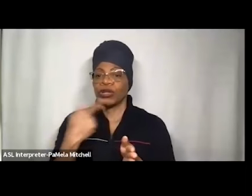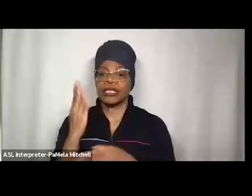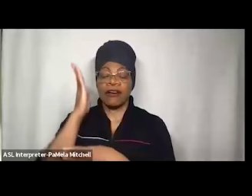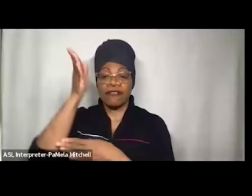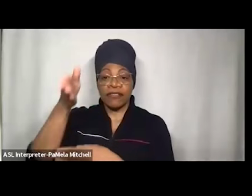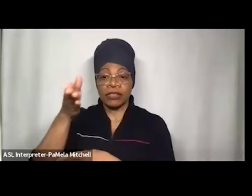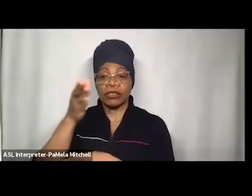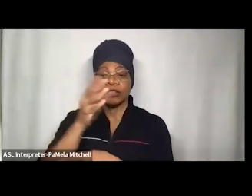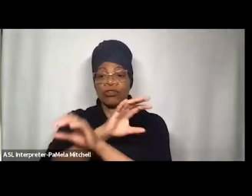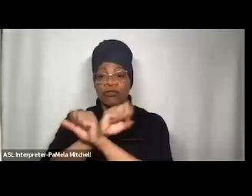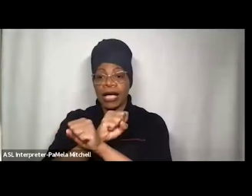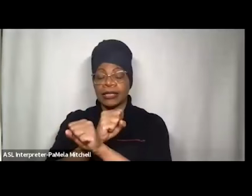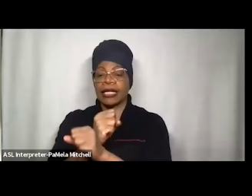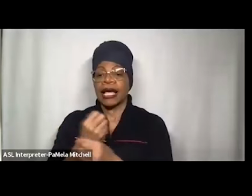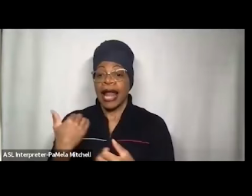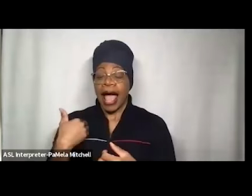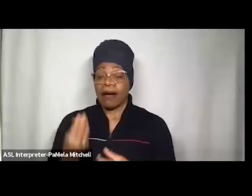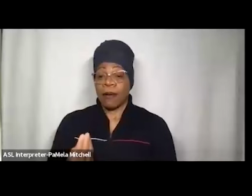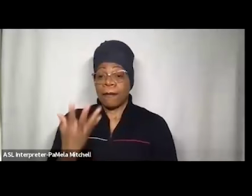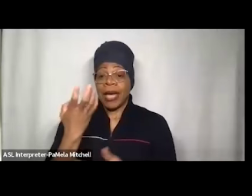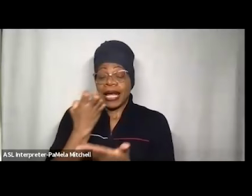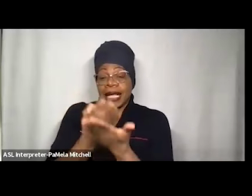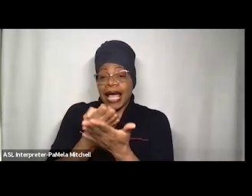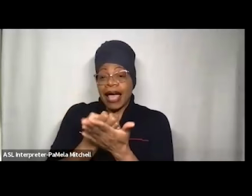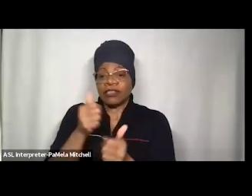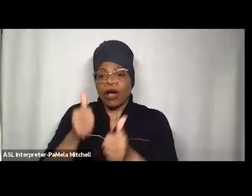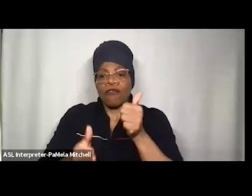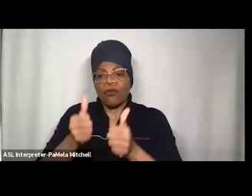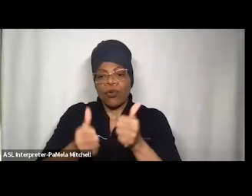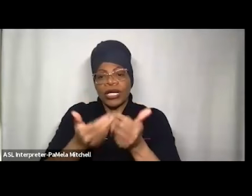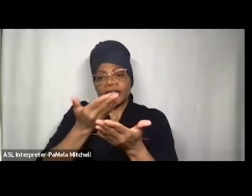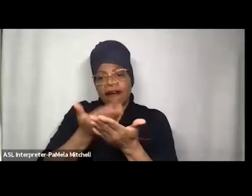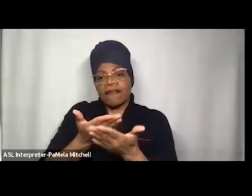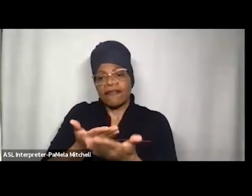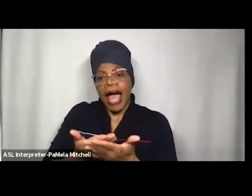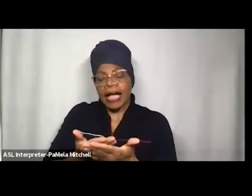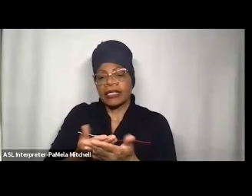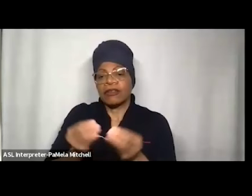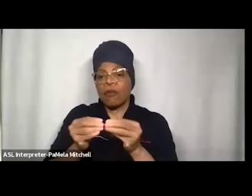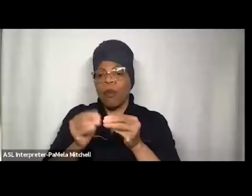there's a lot of evidence about which factors are predictive of future arrest.